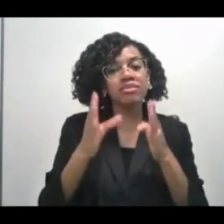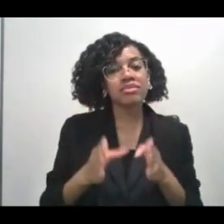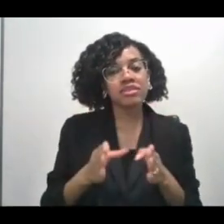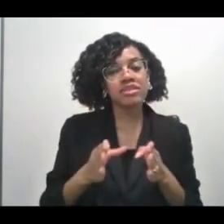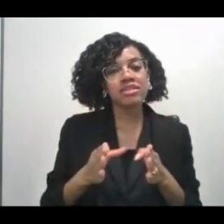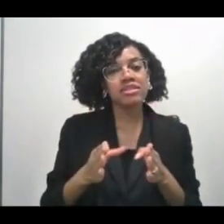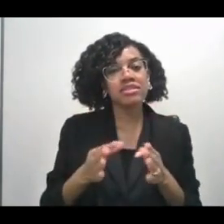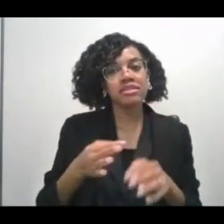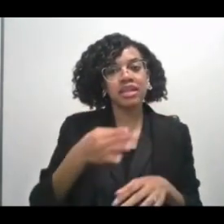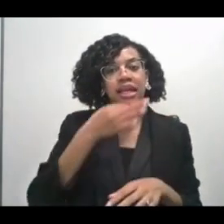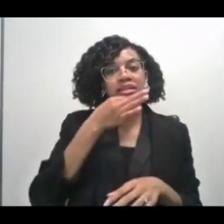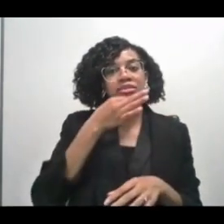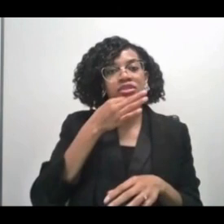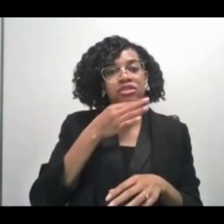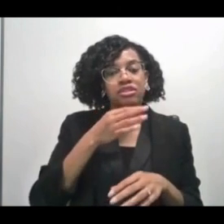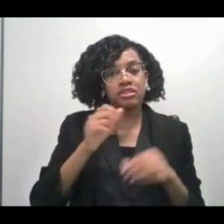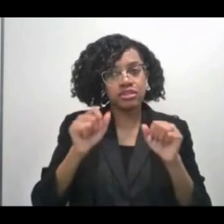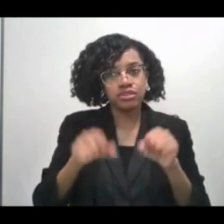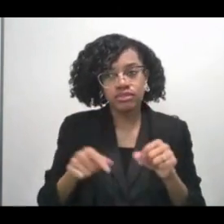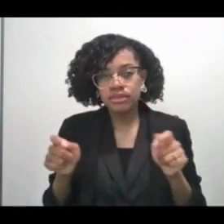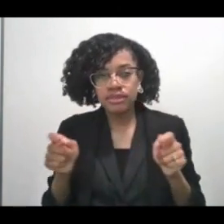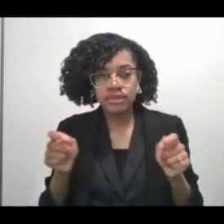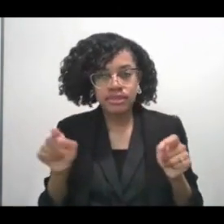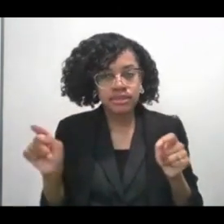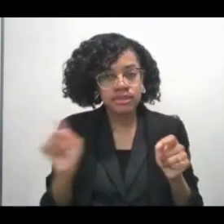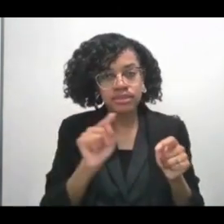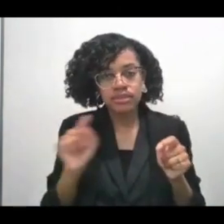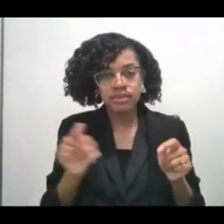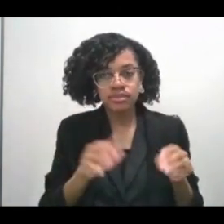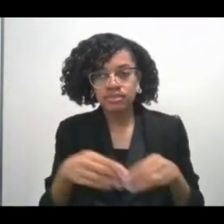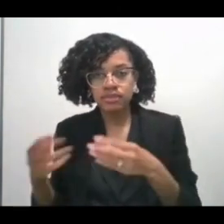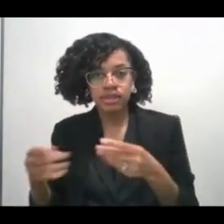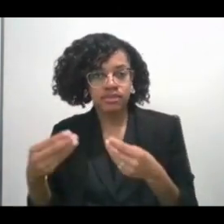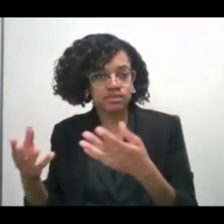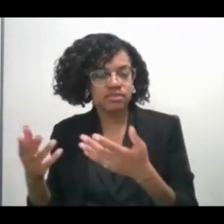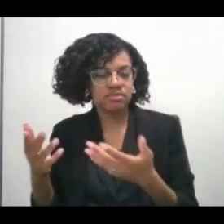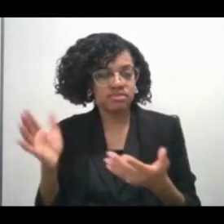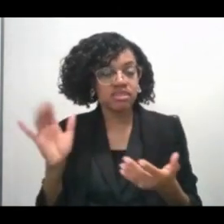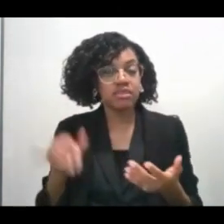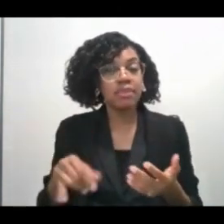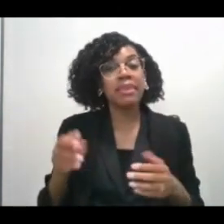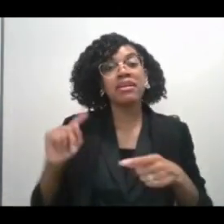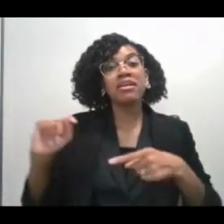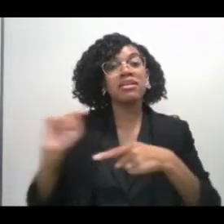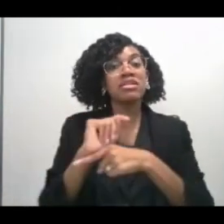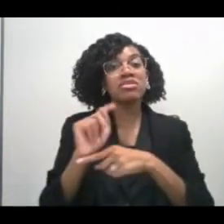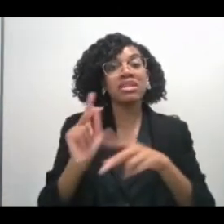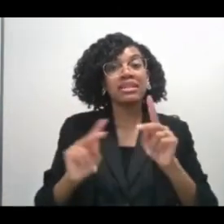to do this work across a whole area that is disadvantaged, or